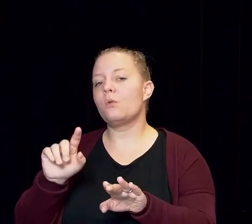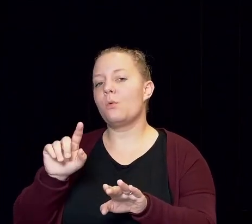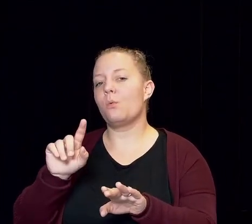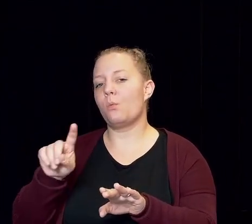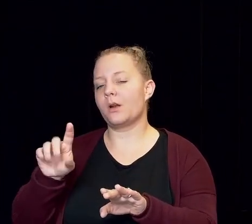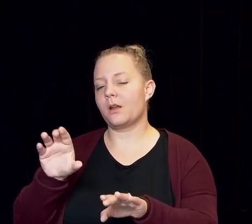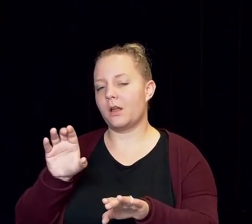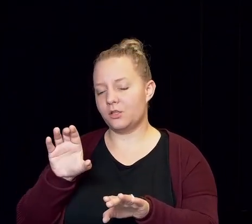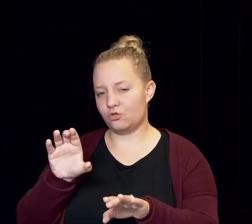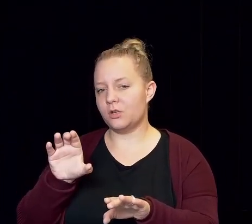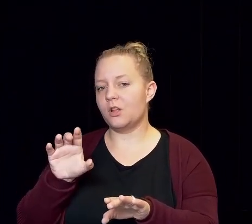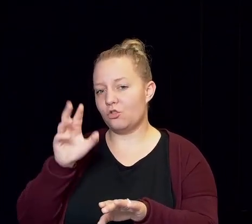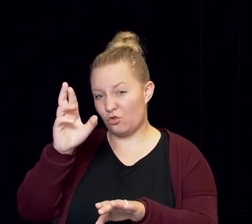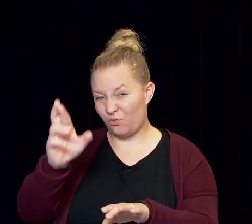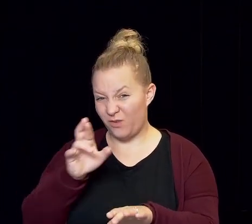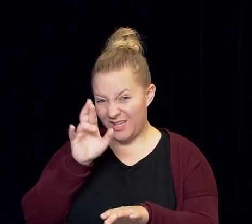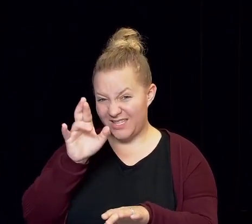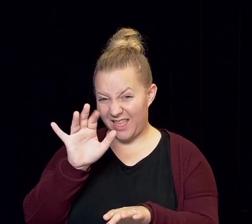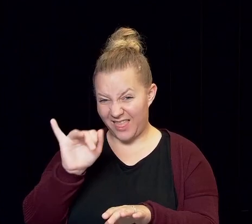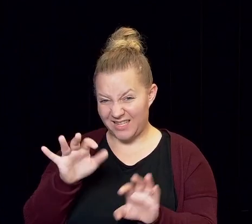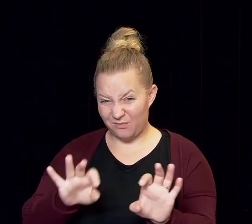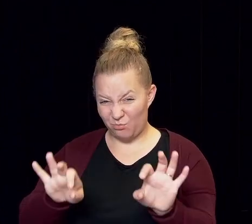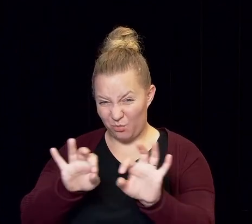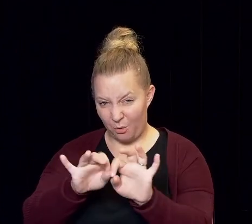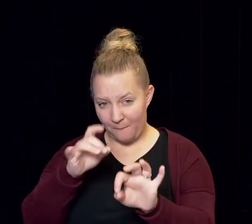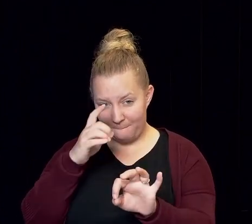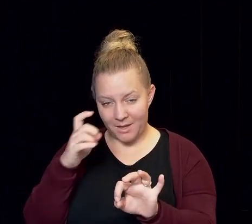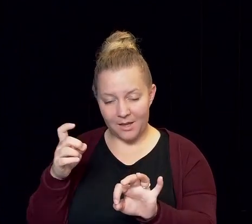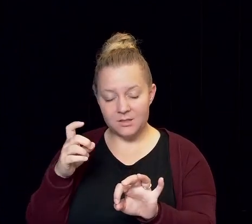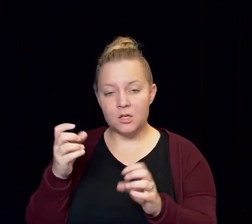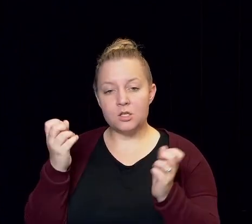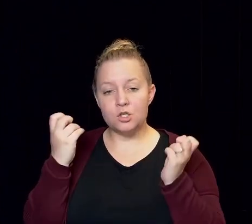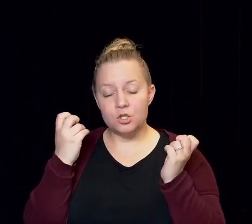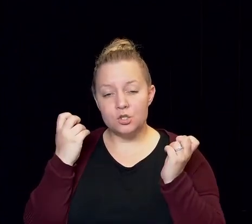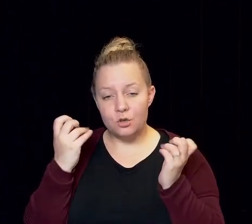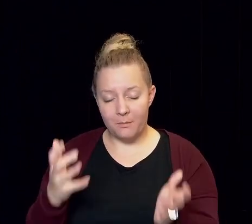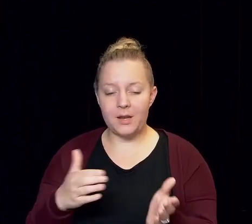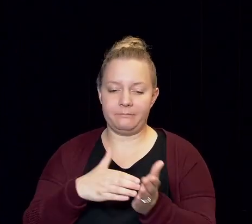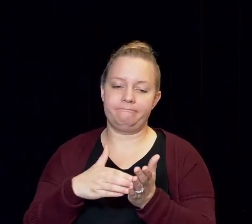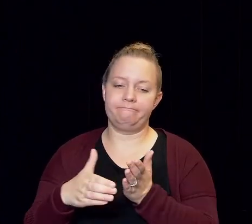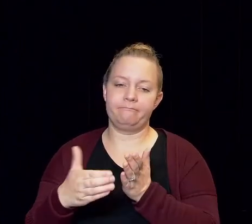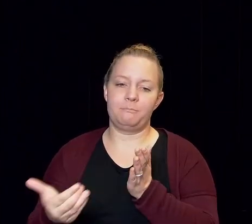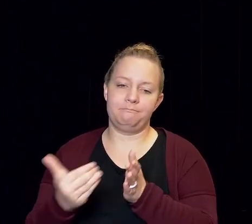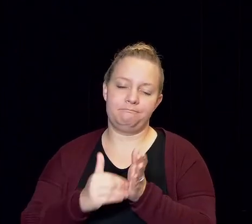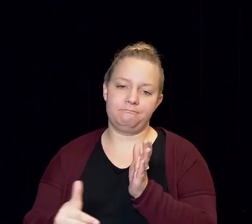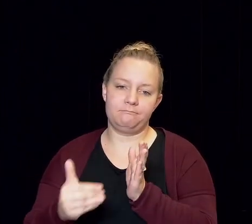The reason why that's important is because so many times we have students just take this